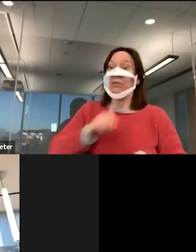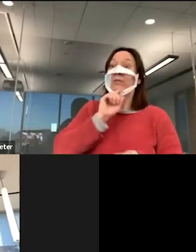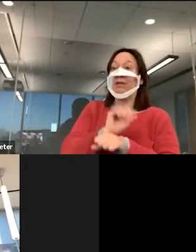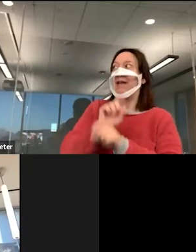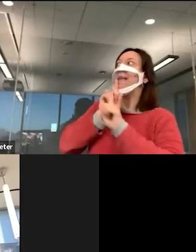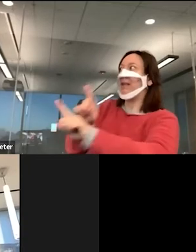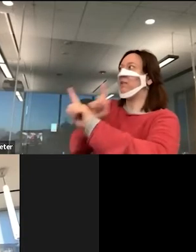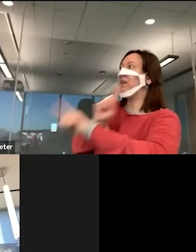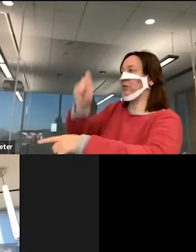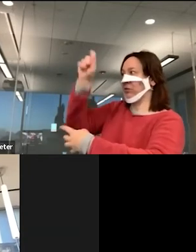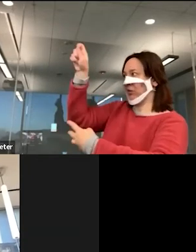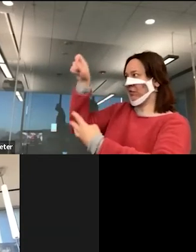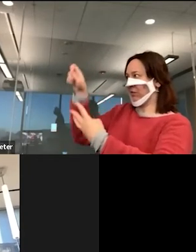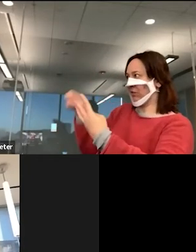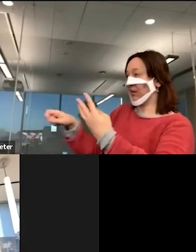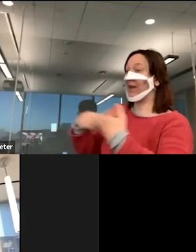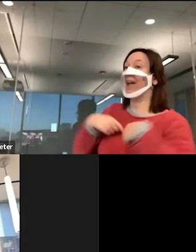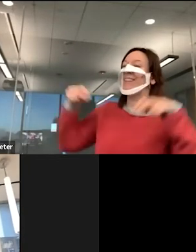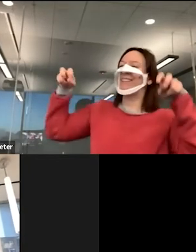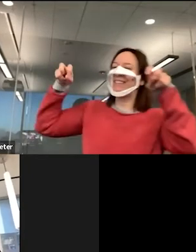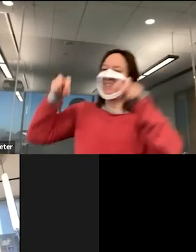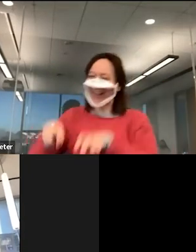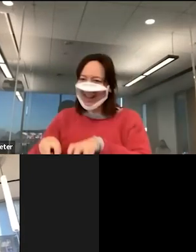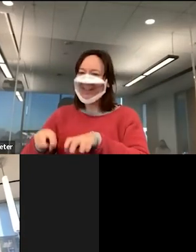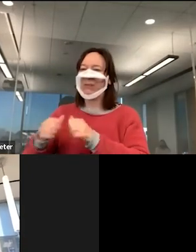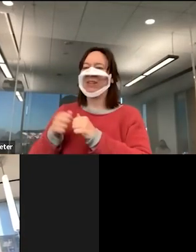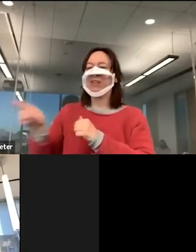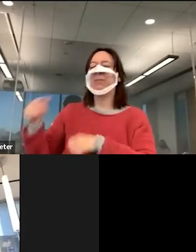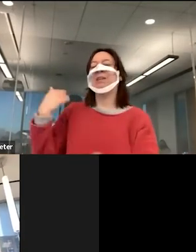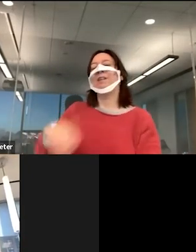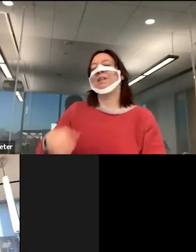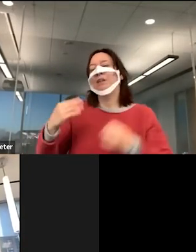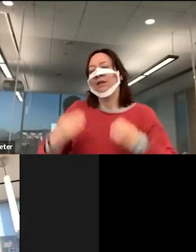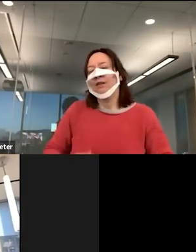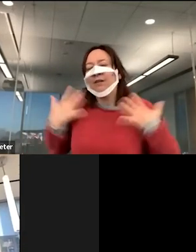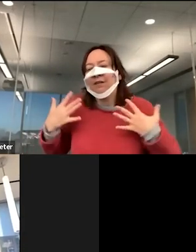sit next to him that was a joyous occasion i think i was just so happy and relieved that he